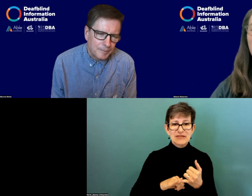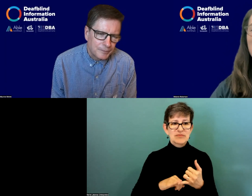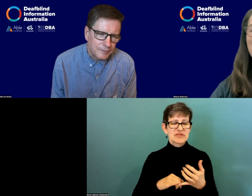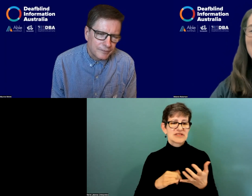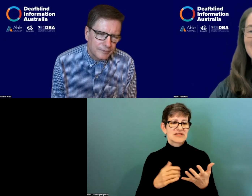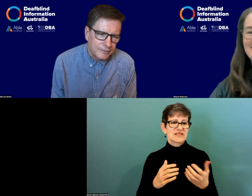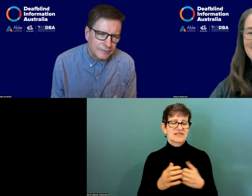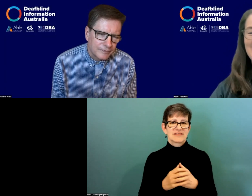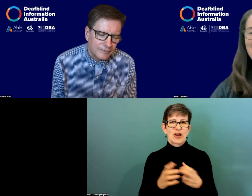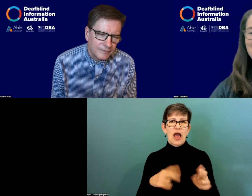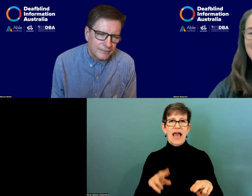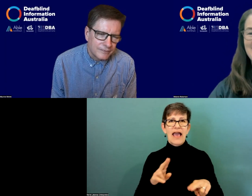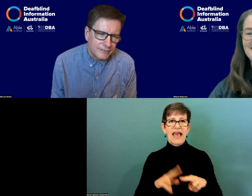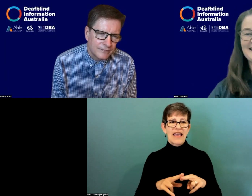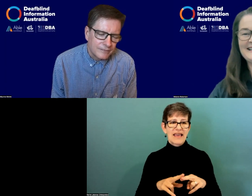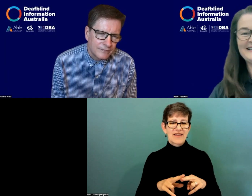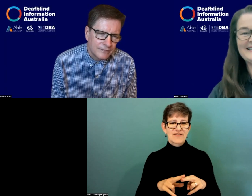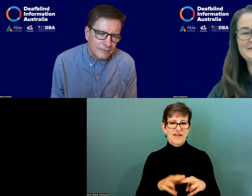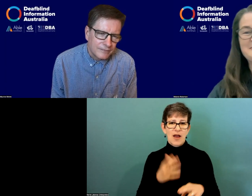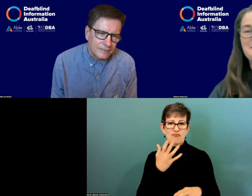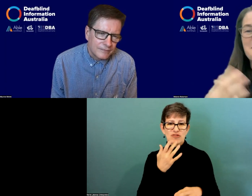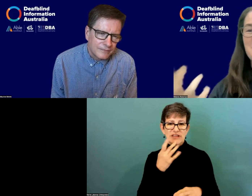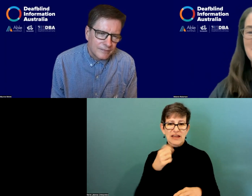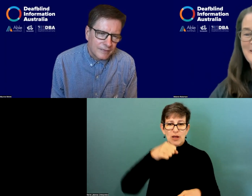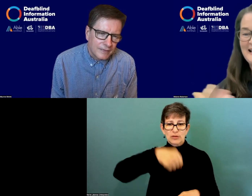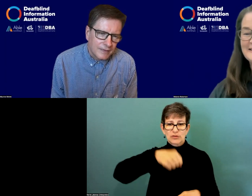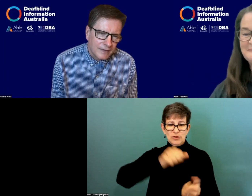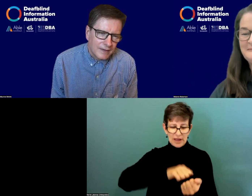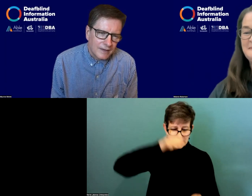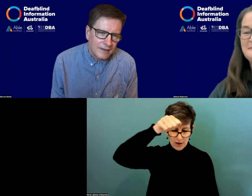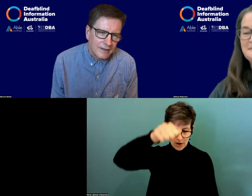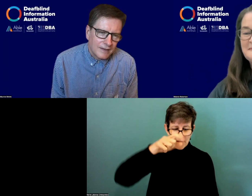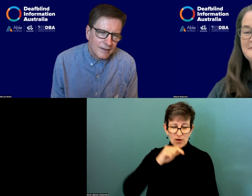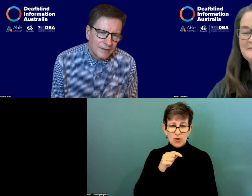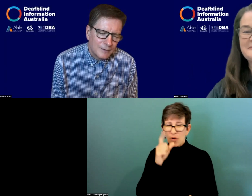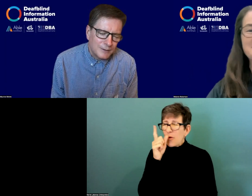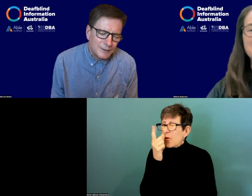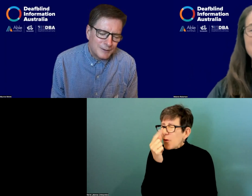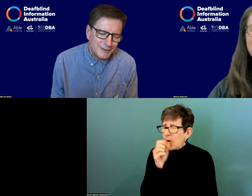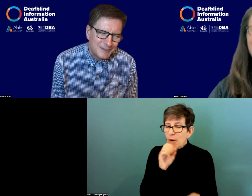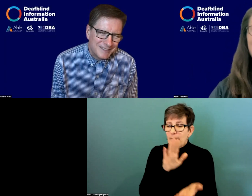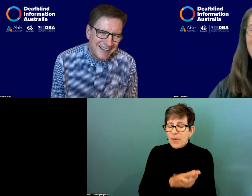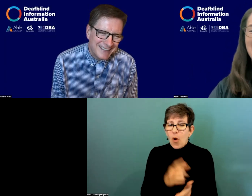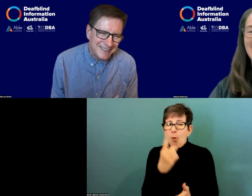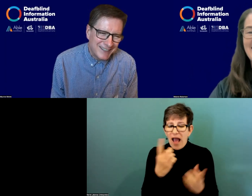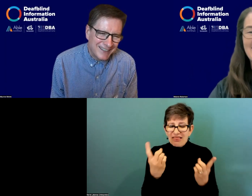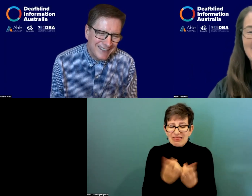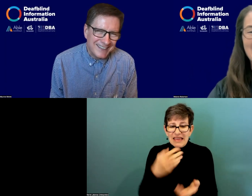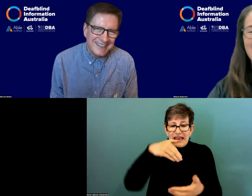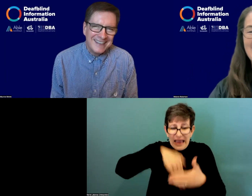one thing in that suitcase. What would it be? I know.